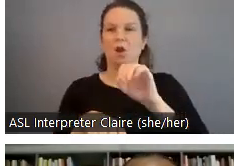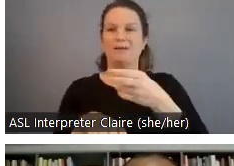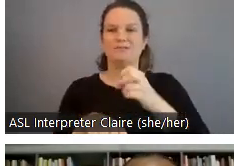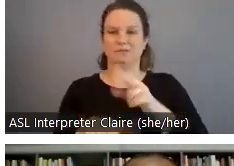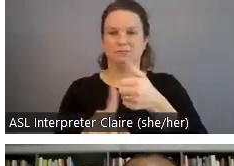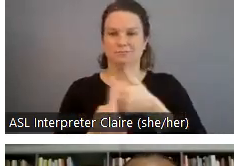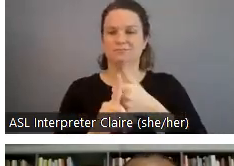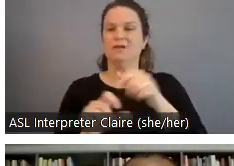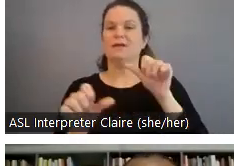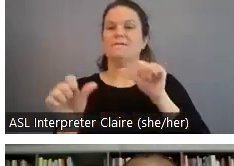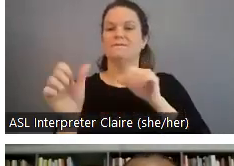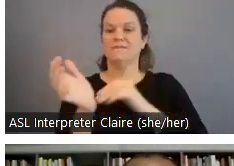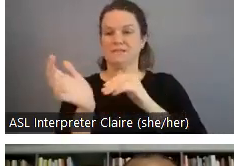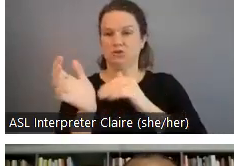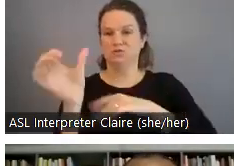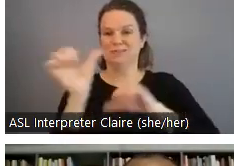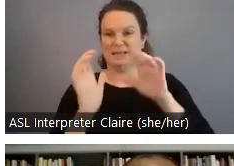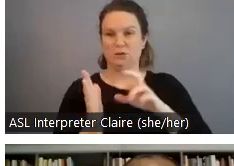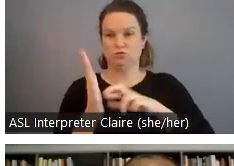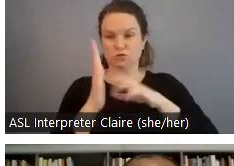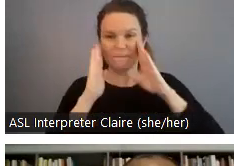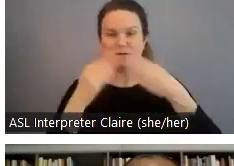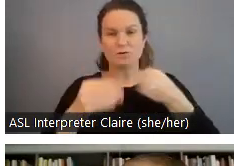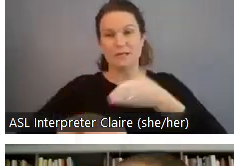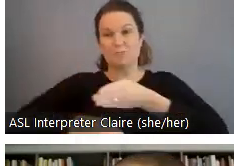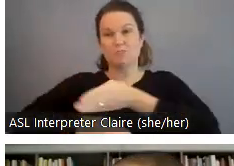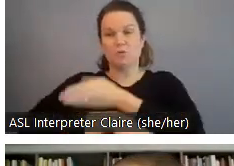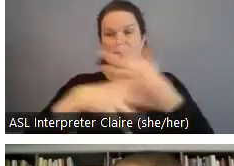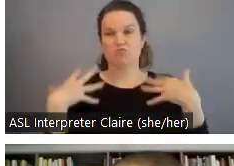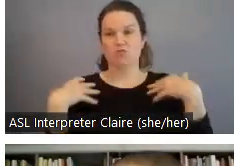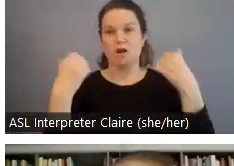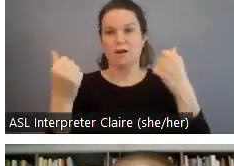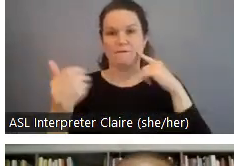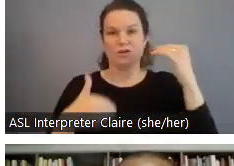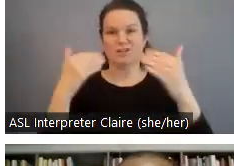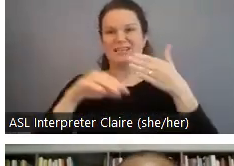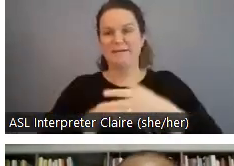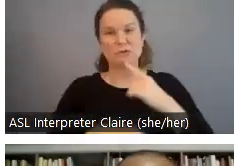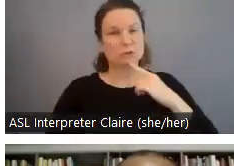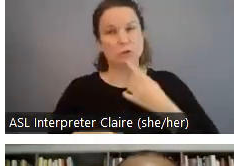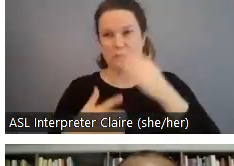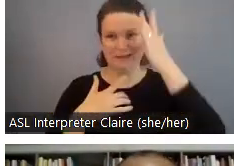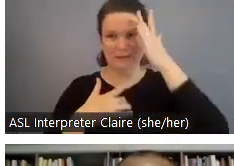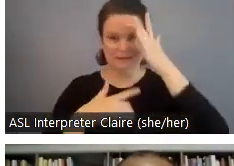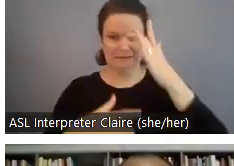scientist whose research focus is on improving the recovery of adults after